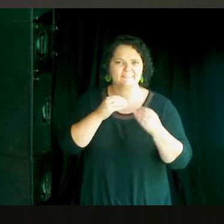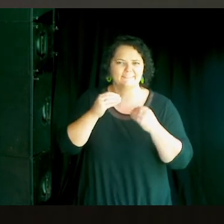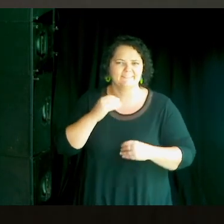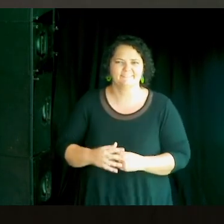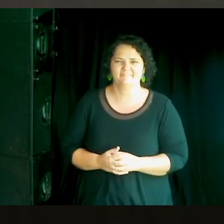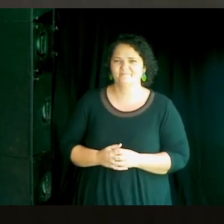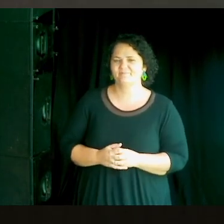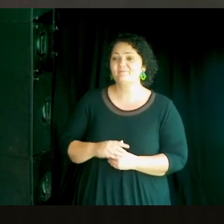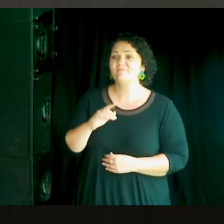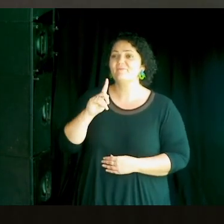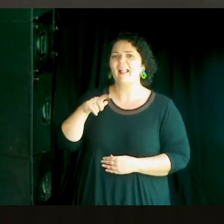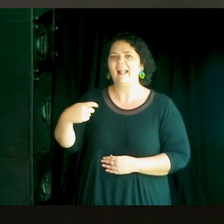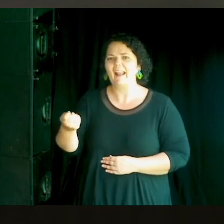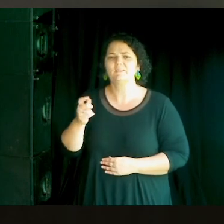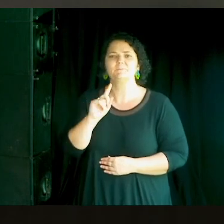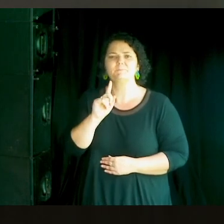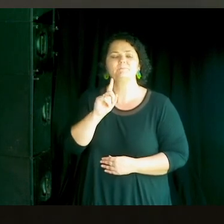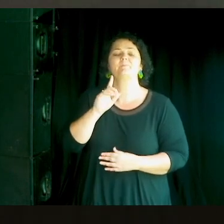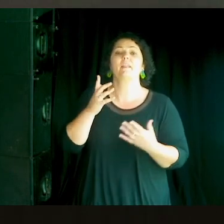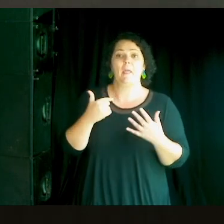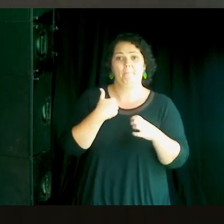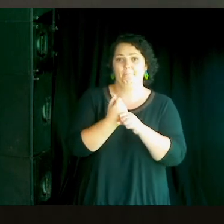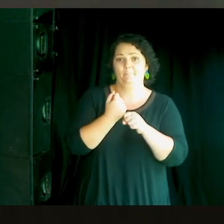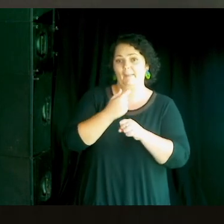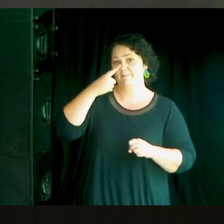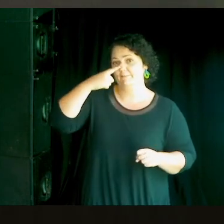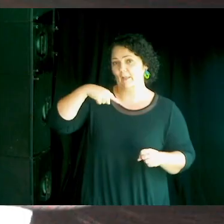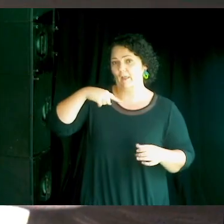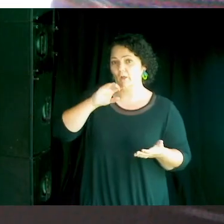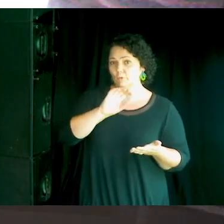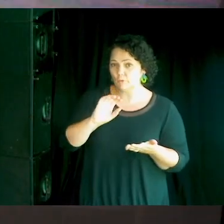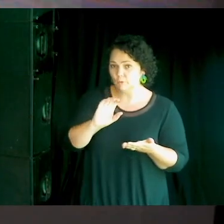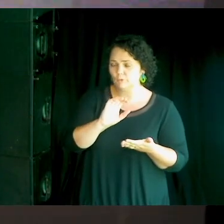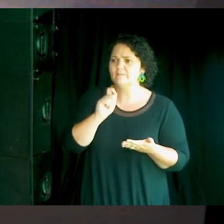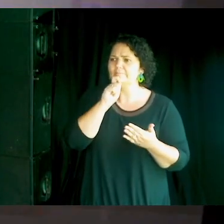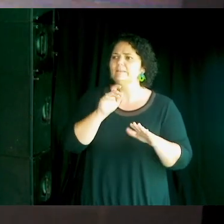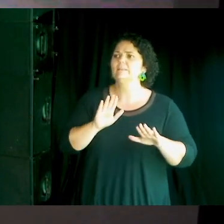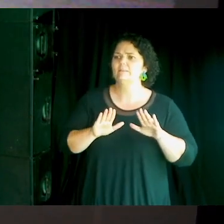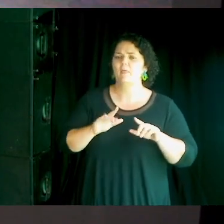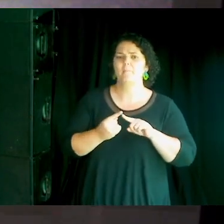uh I'm making the Thai sauce so basically the same sauce as earlier equal amount of lambs